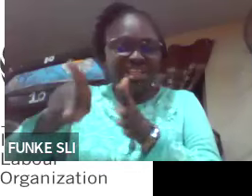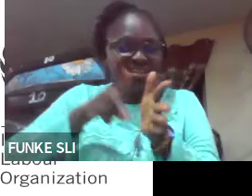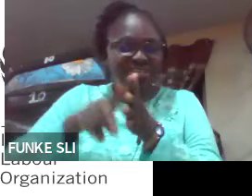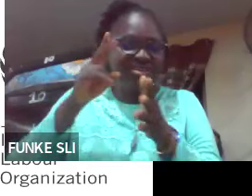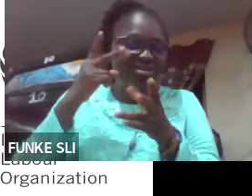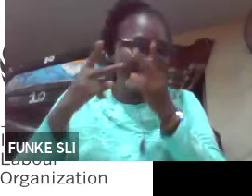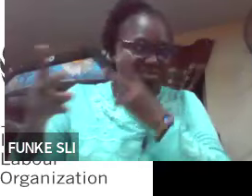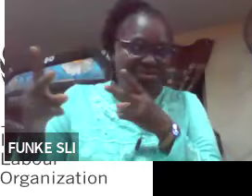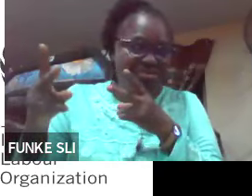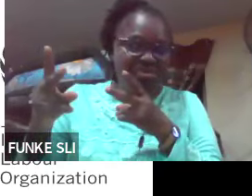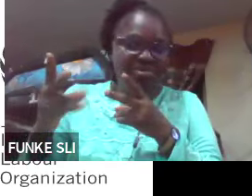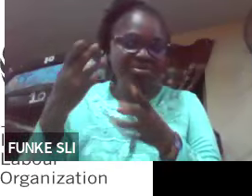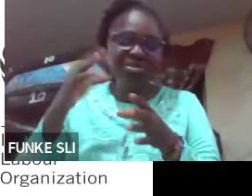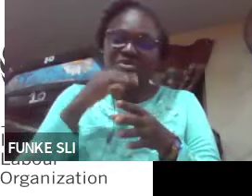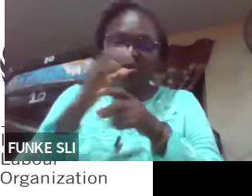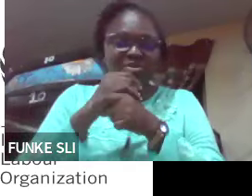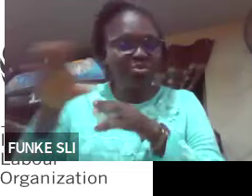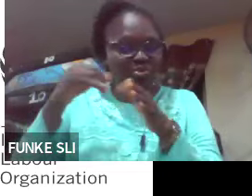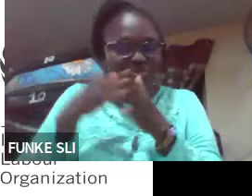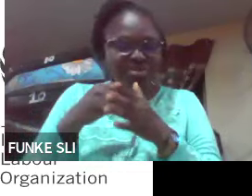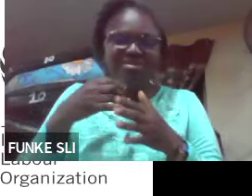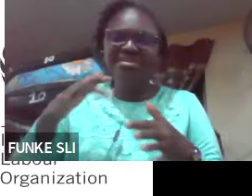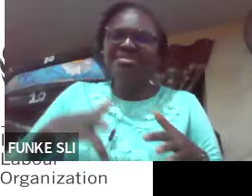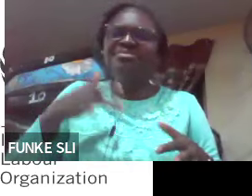Dotun Akinseinde: You might not know how to get there yet, but feel free to dream. Please.